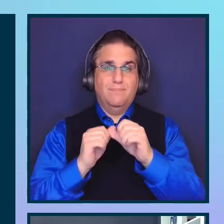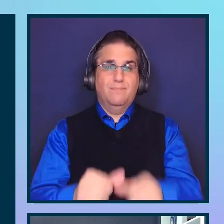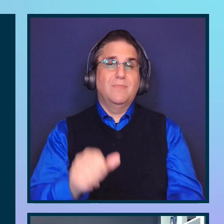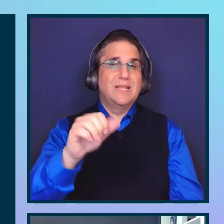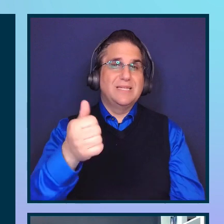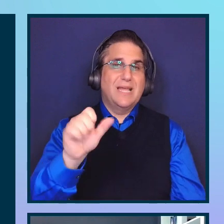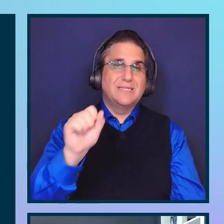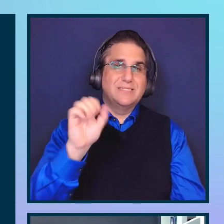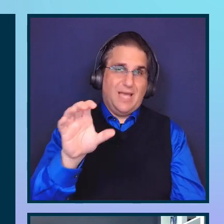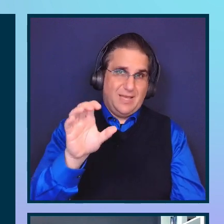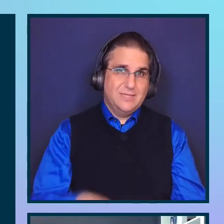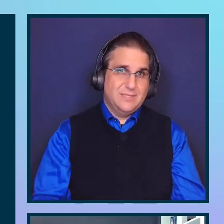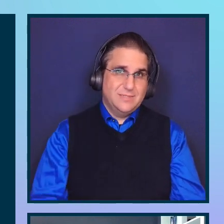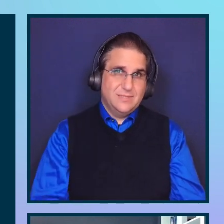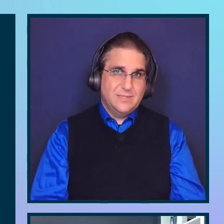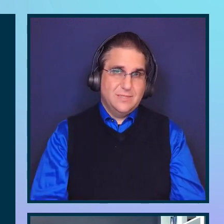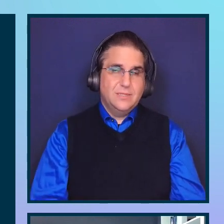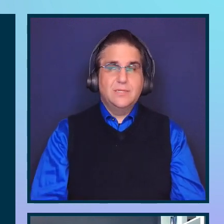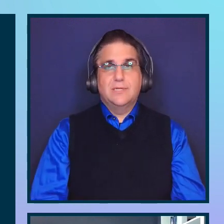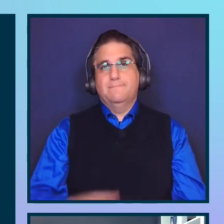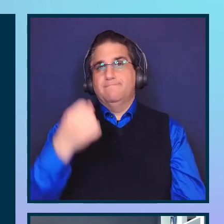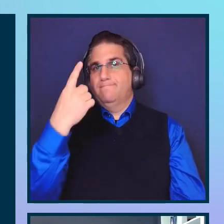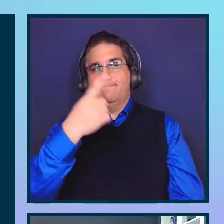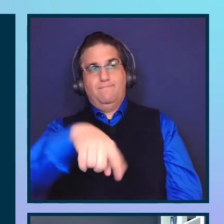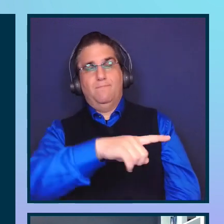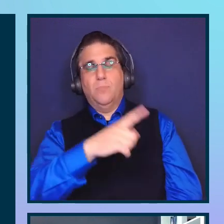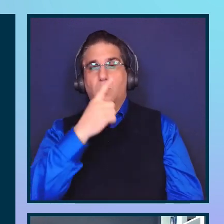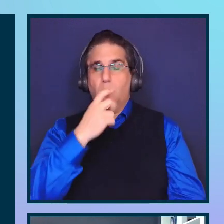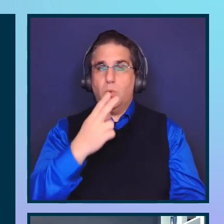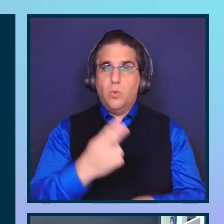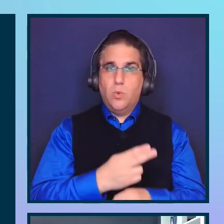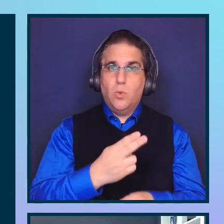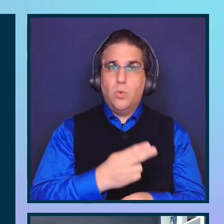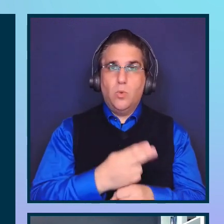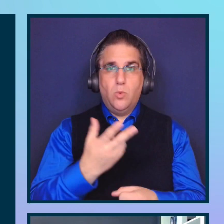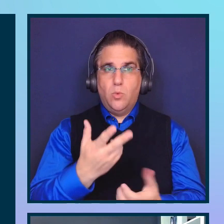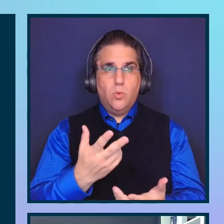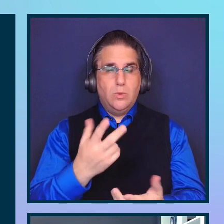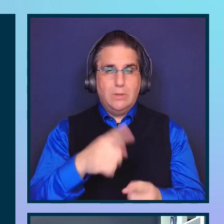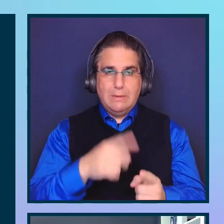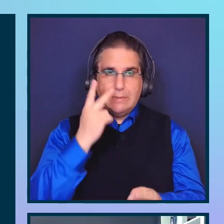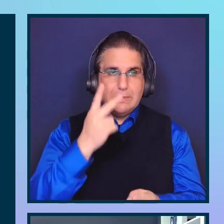So it's a roadblocker for users to try to add to the cart where some people might